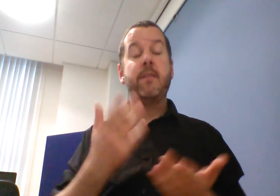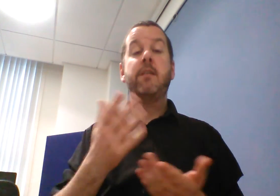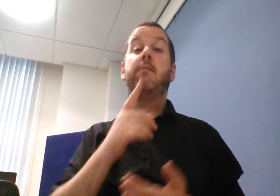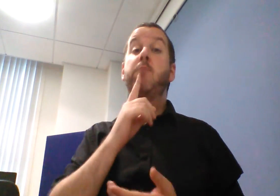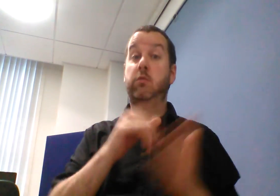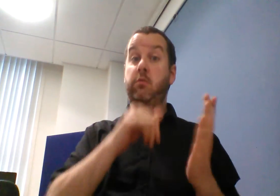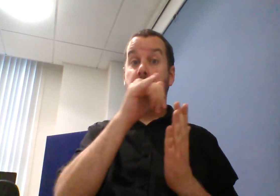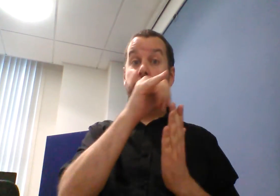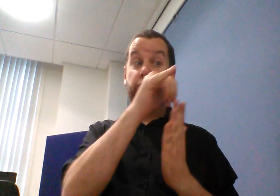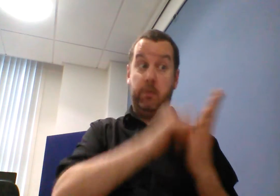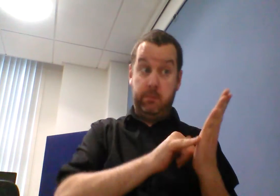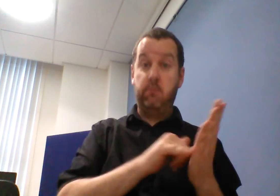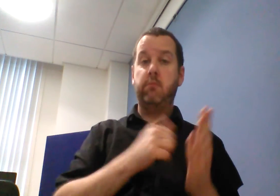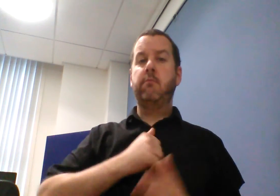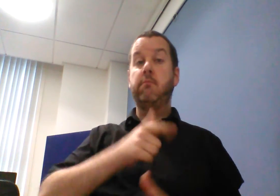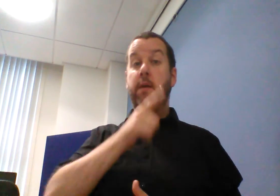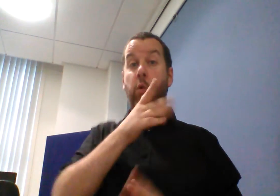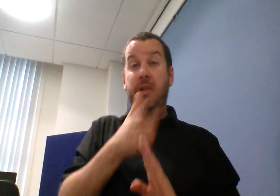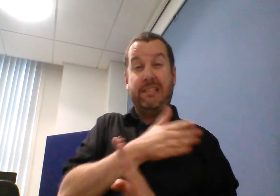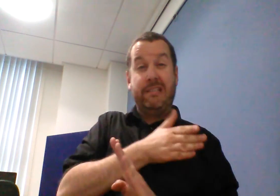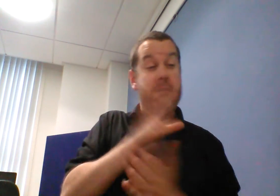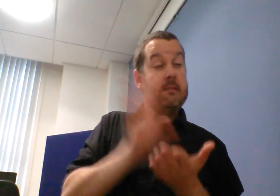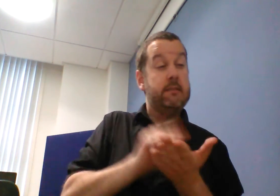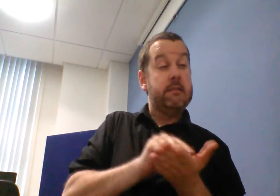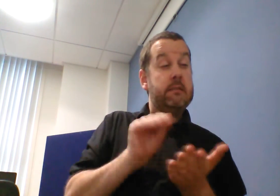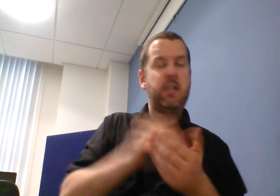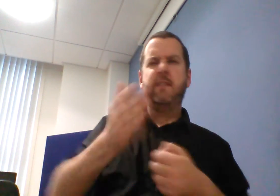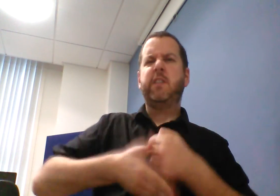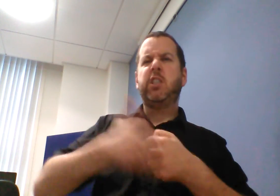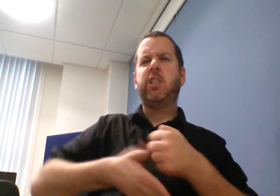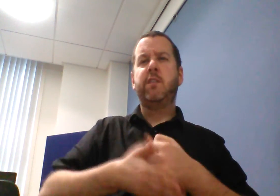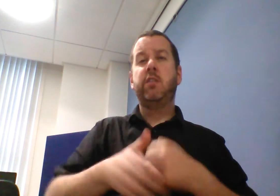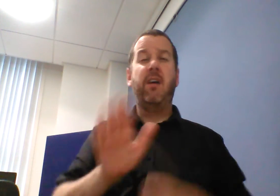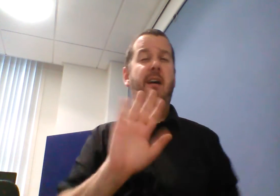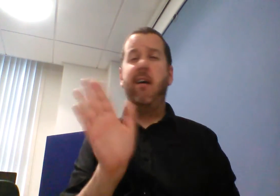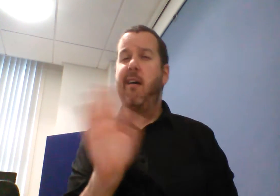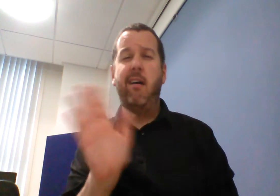Now this doesn't mean I've jettisoned the idea totally of a prerecorded script;